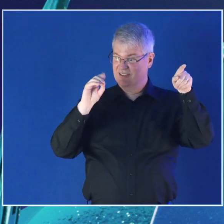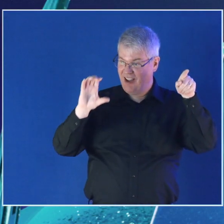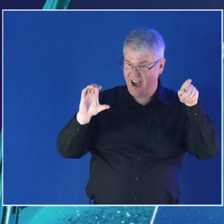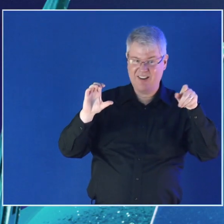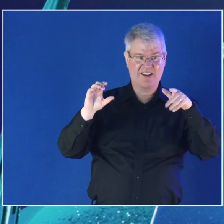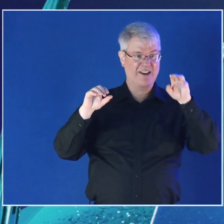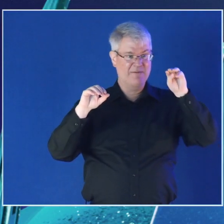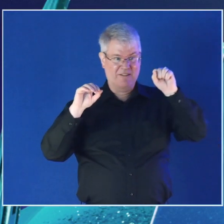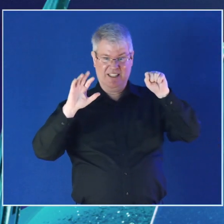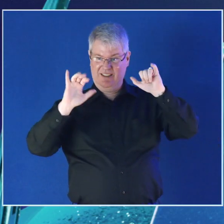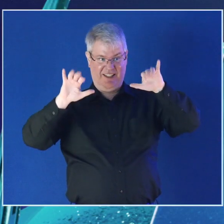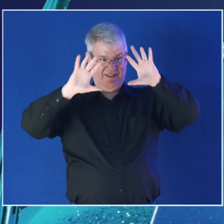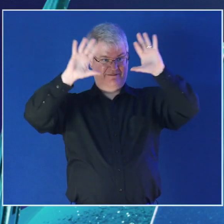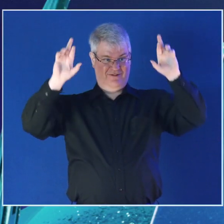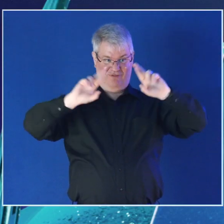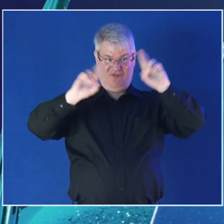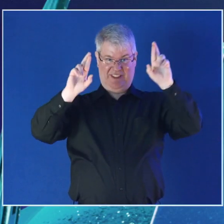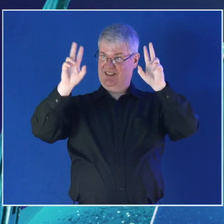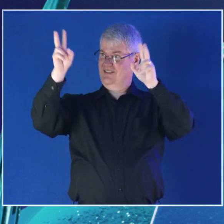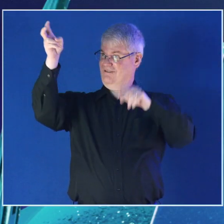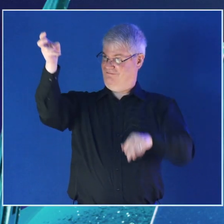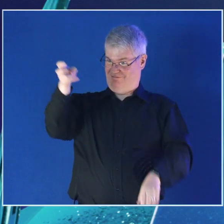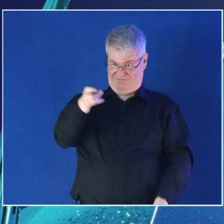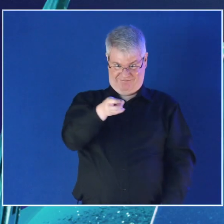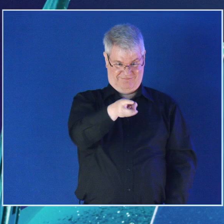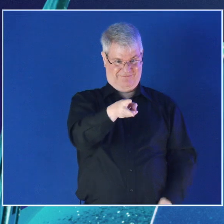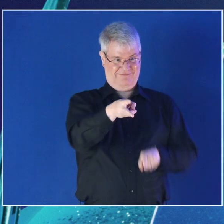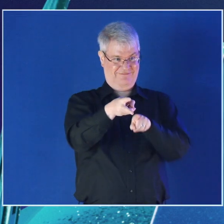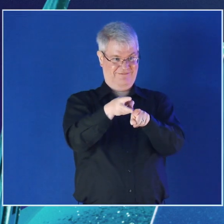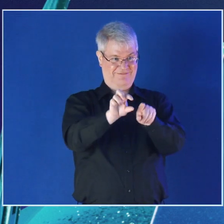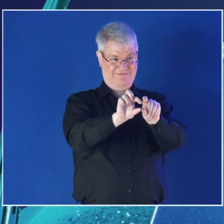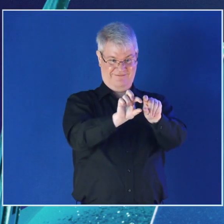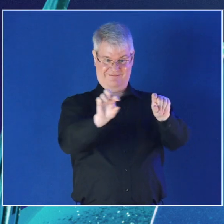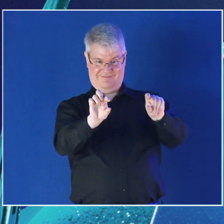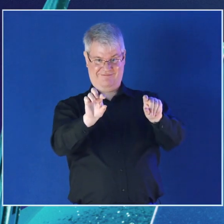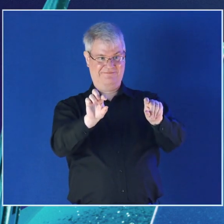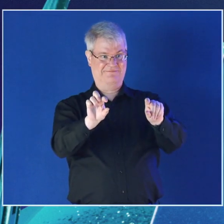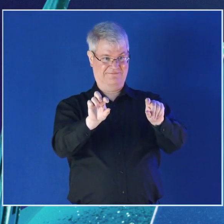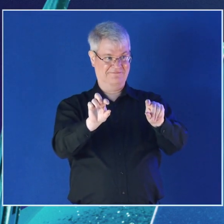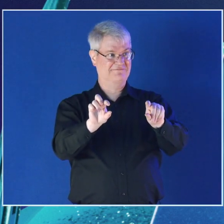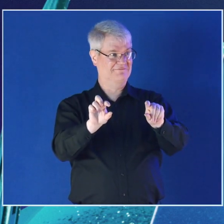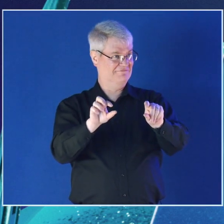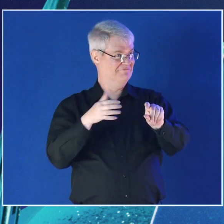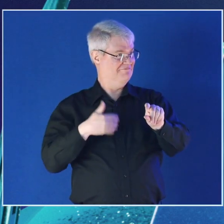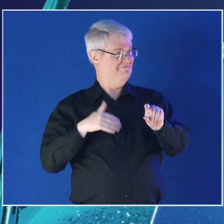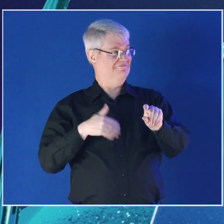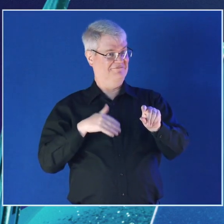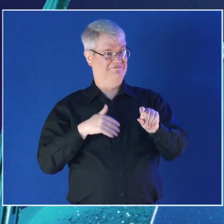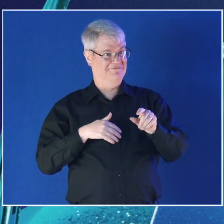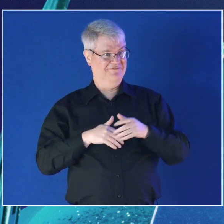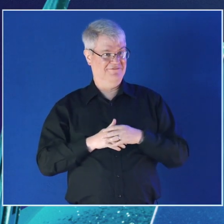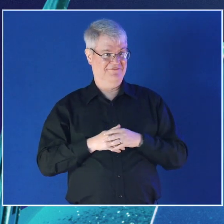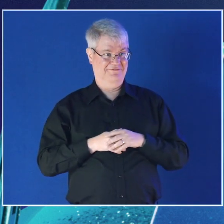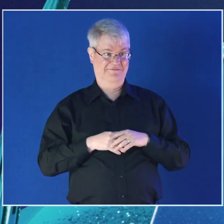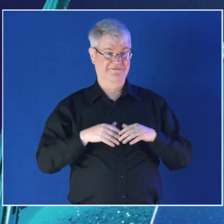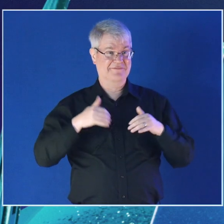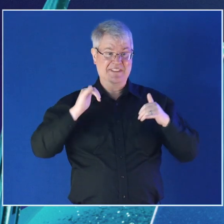without pasting it as raw data. This is really amazing.